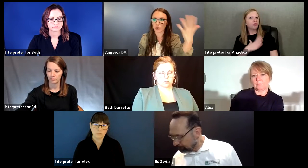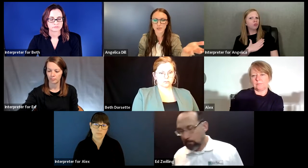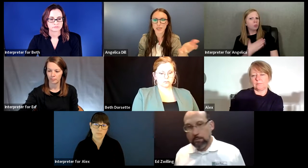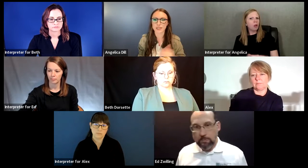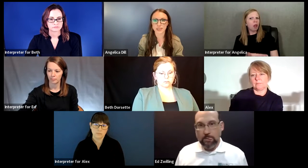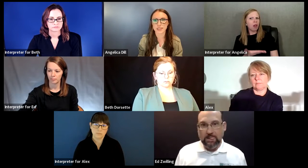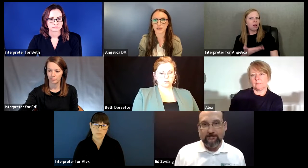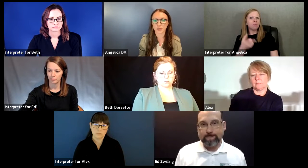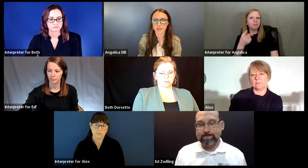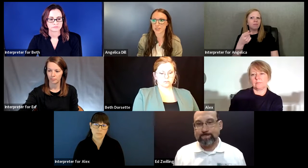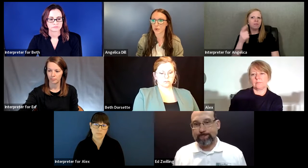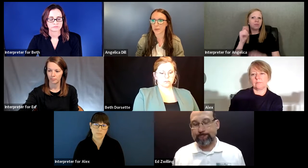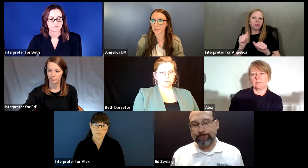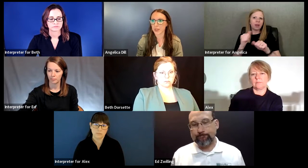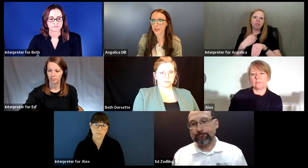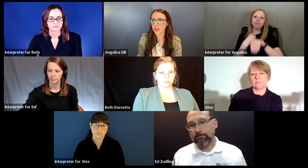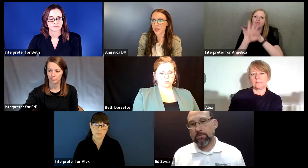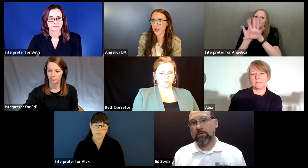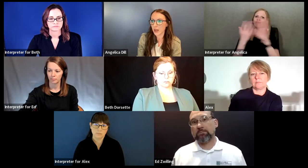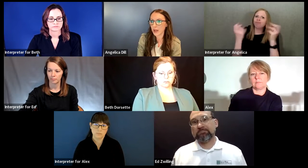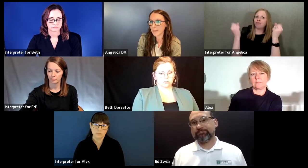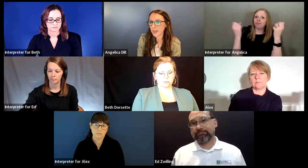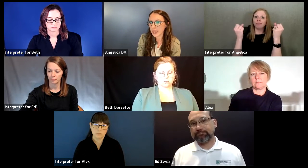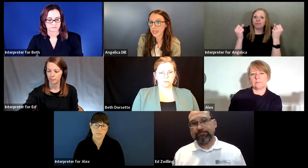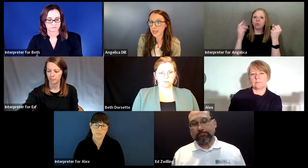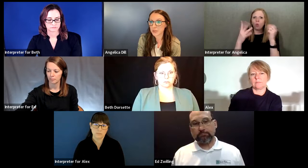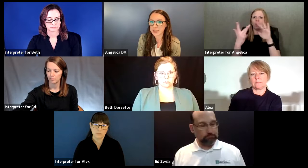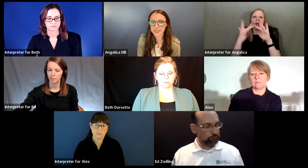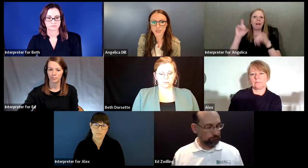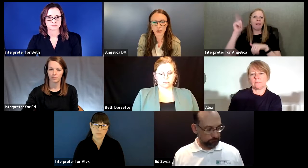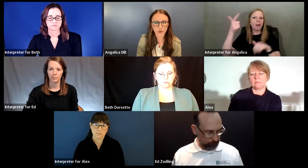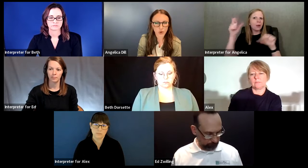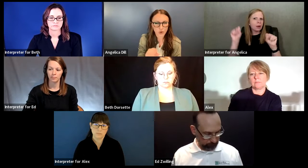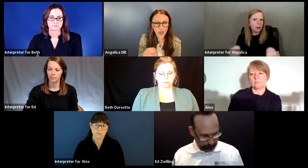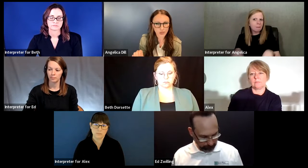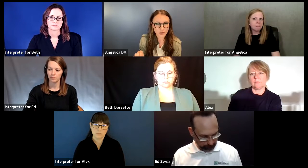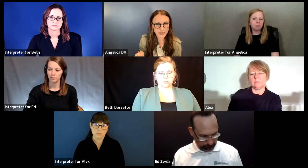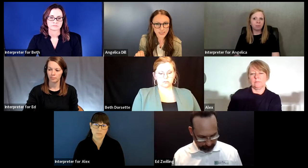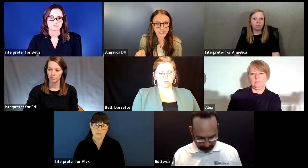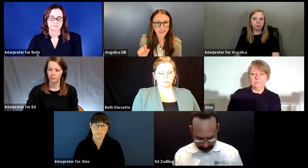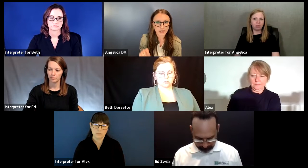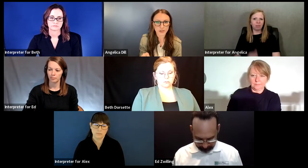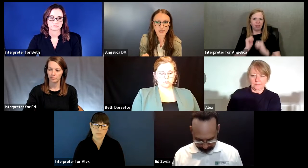Or you can always contact us afterwards, as well. And again, please let us know if you don't know how to use the CC.